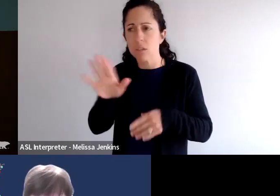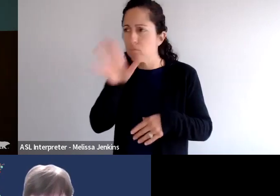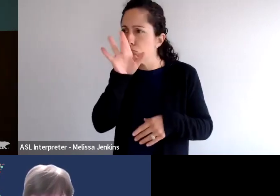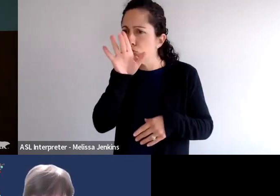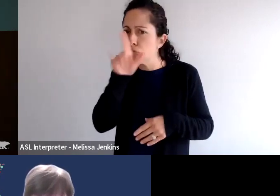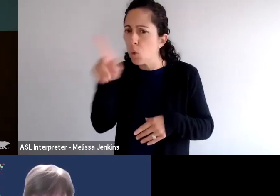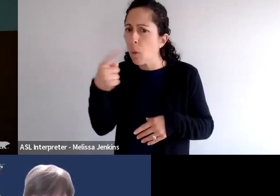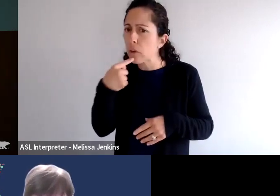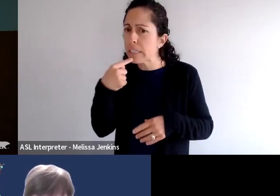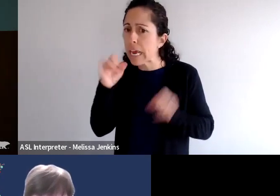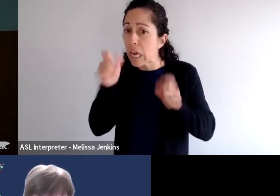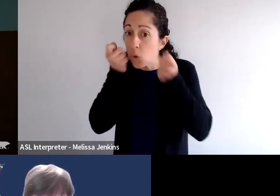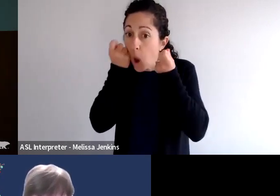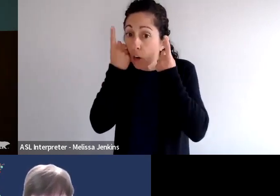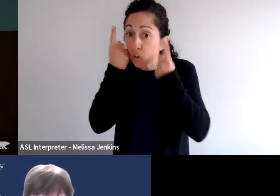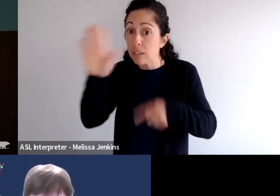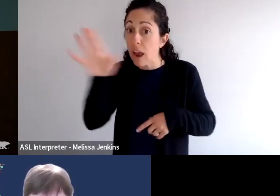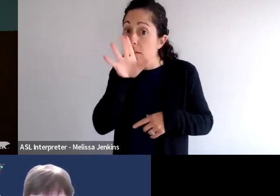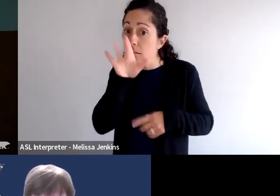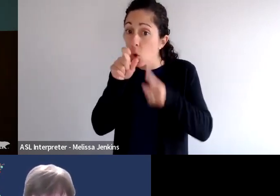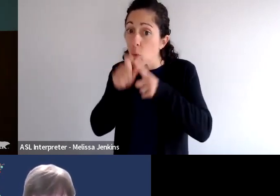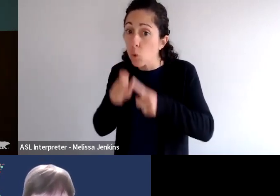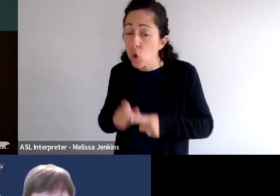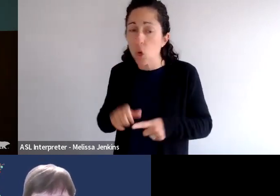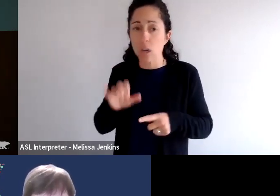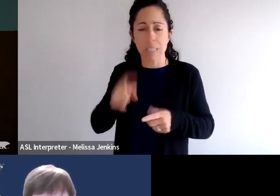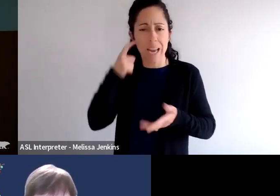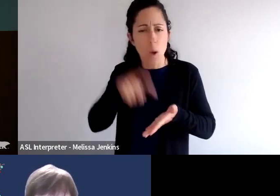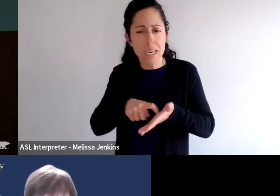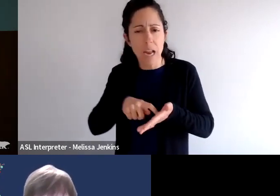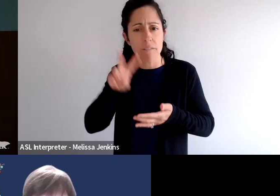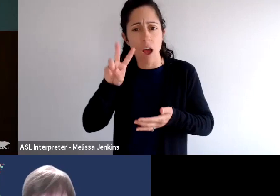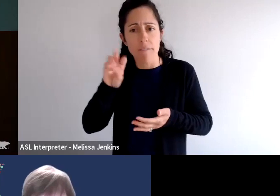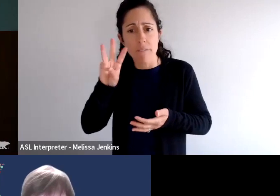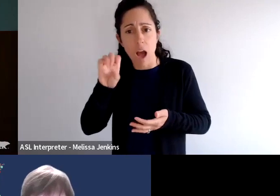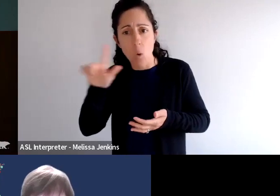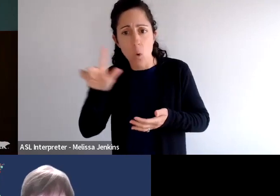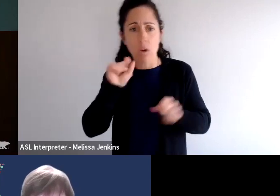intelligibility. And then there's also sound and it's ruled to spatial orientation. You know,